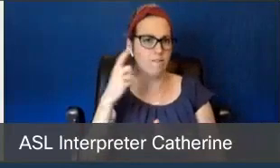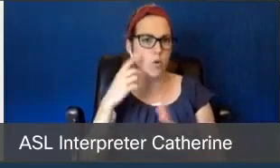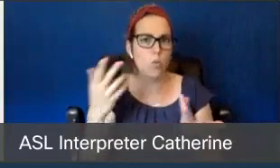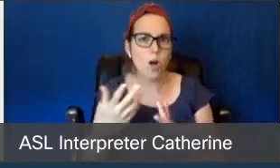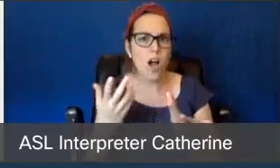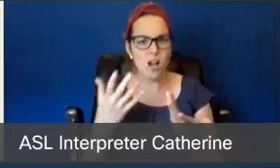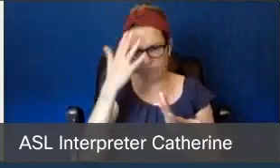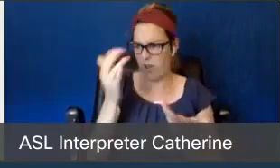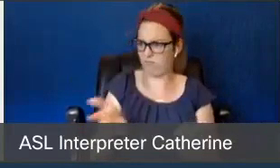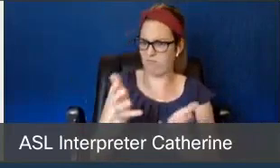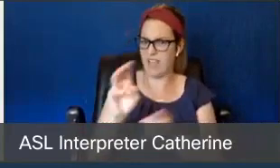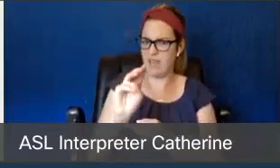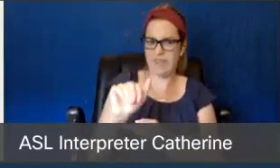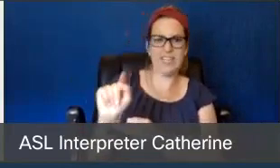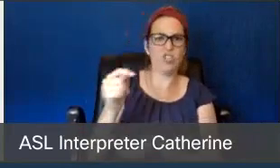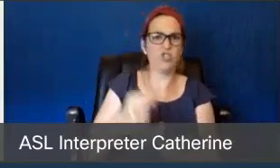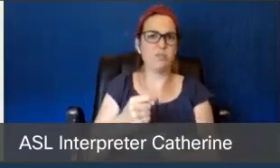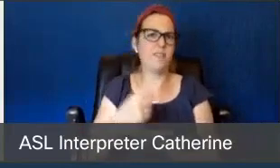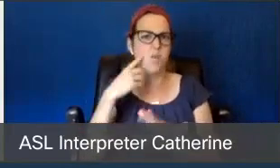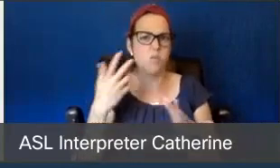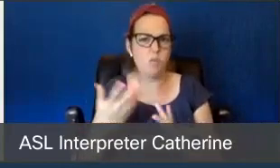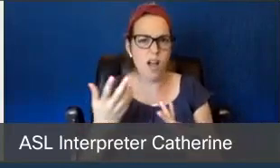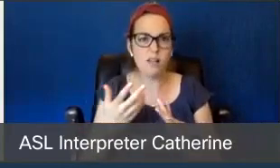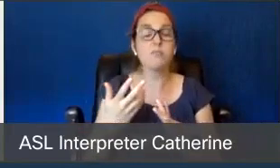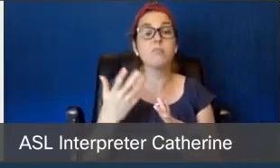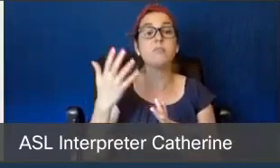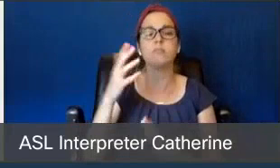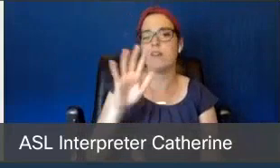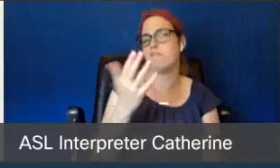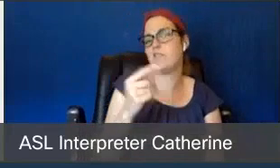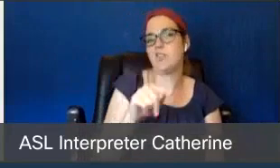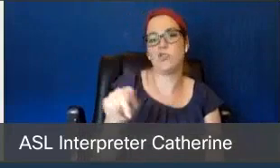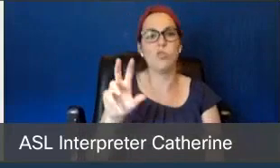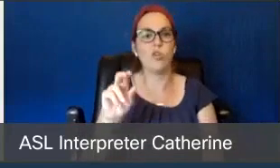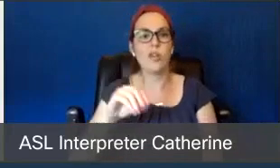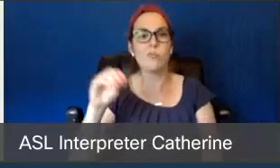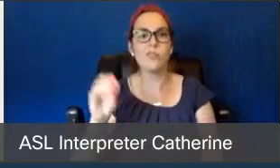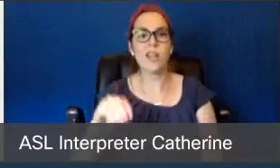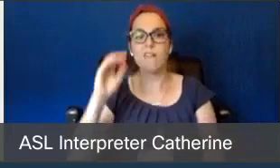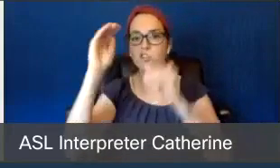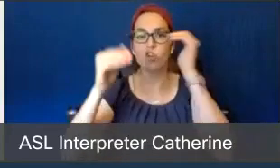Because 15 to 30% of adult drug court participants in the United States have an opioid use disorder,